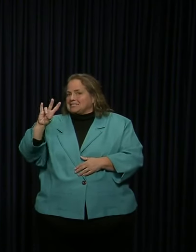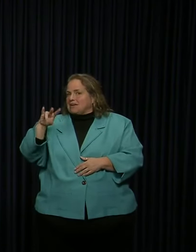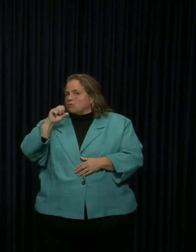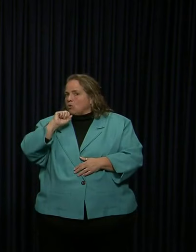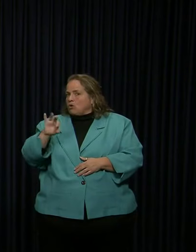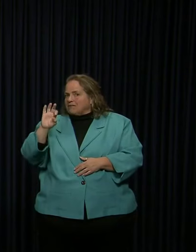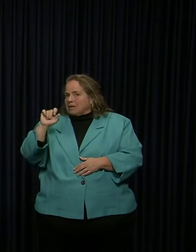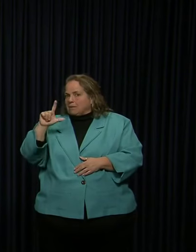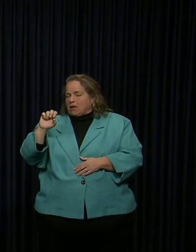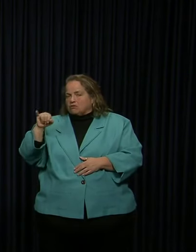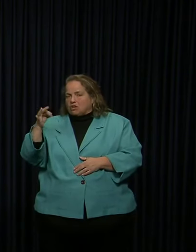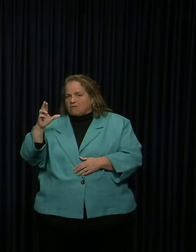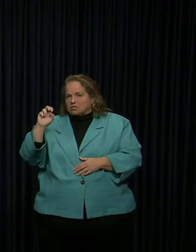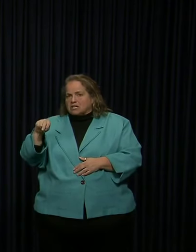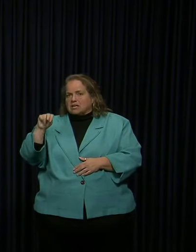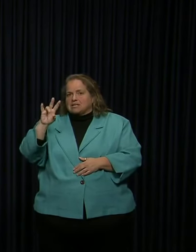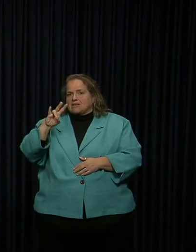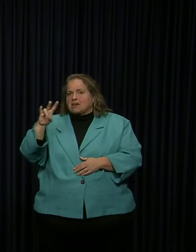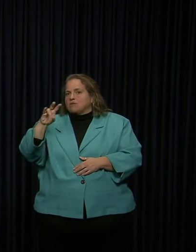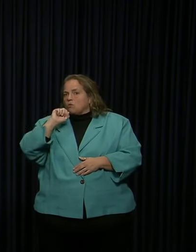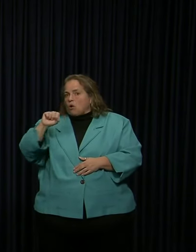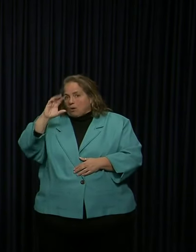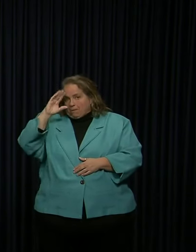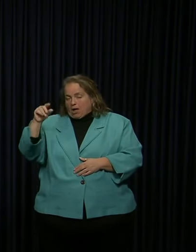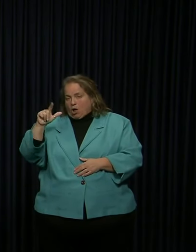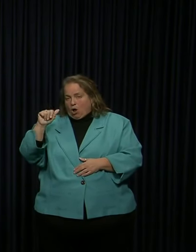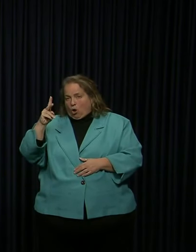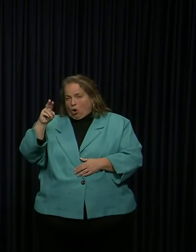11.23% IS BLACK OR